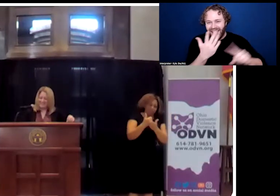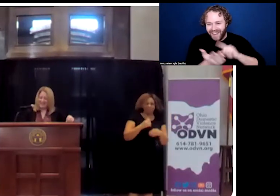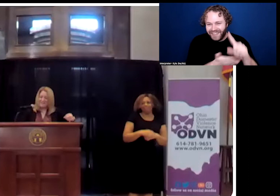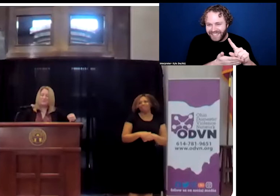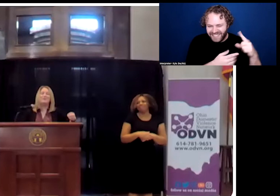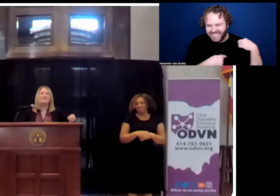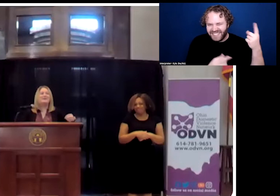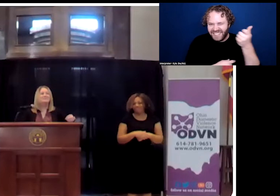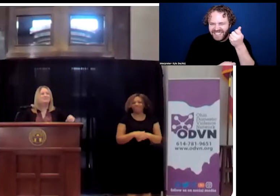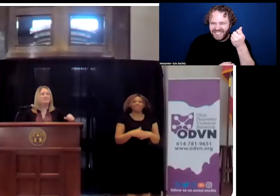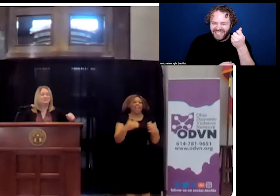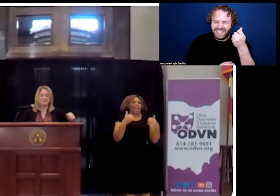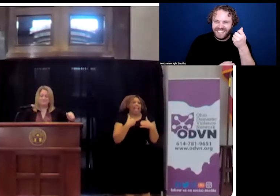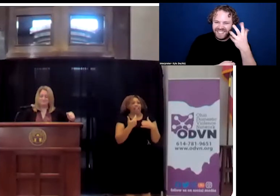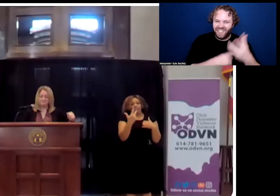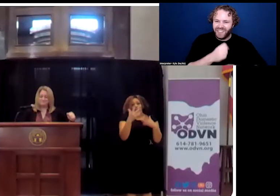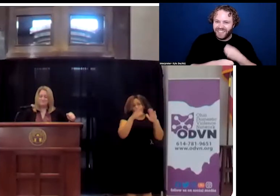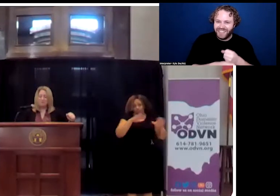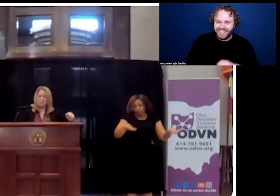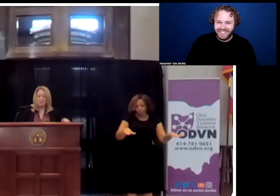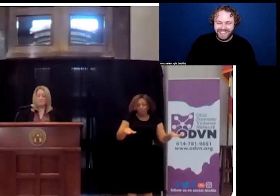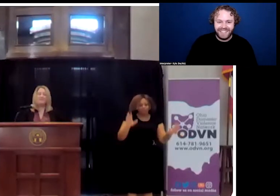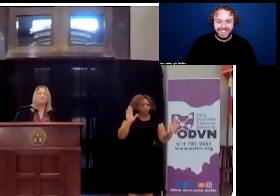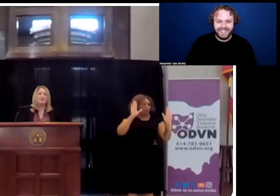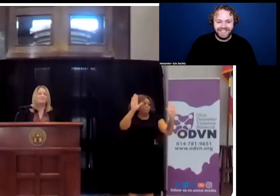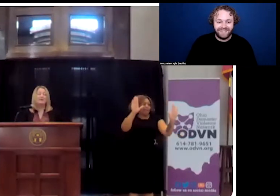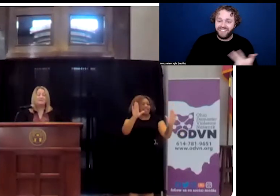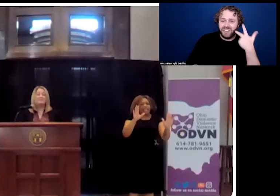I have three amazing children who help me maintain